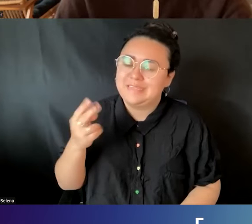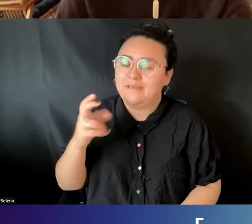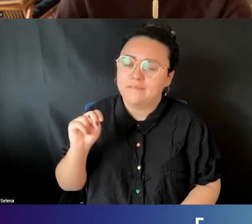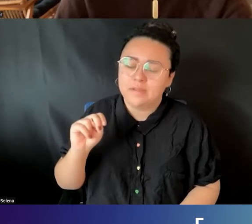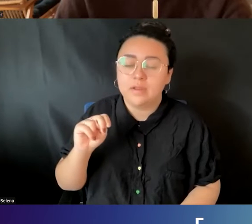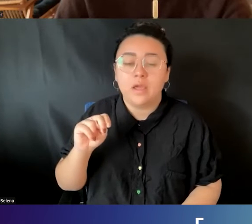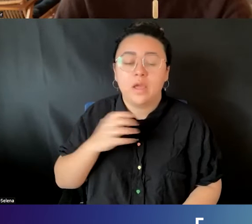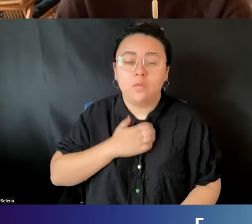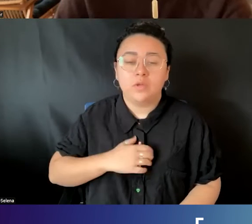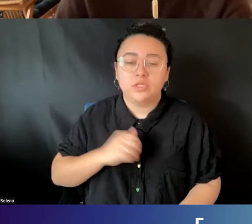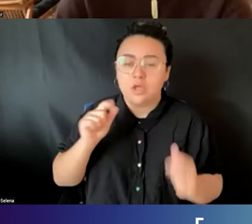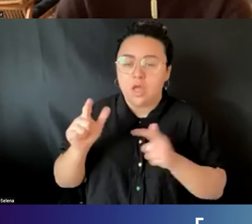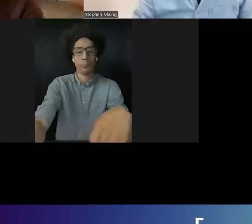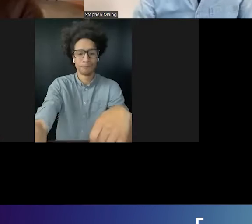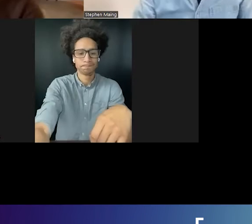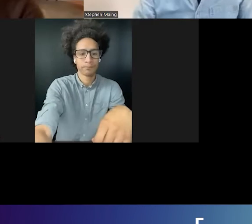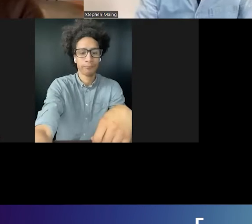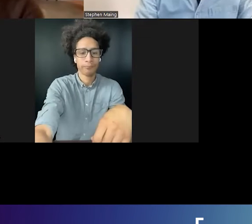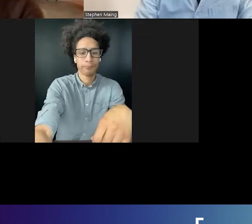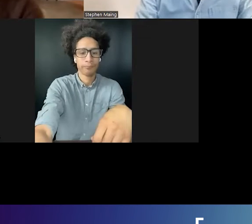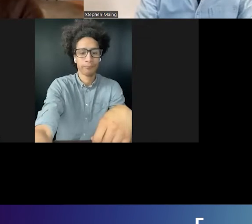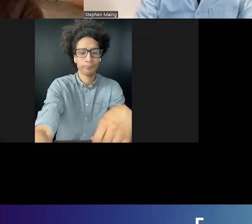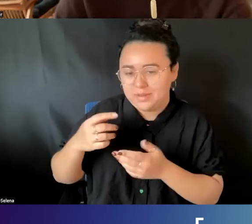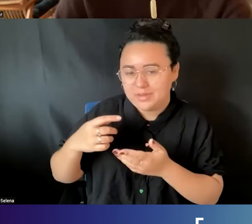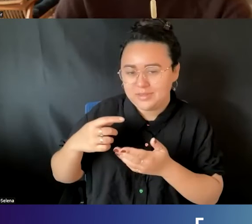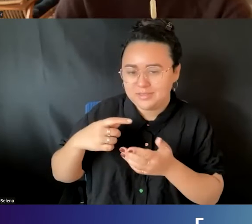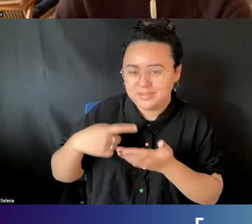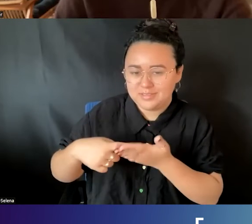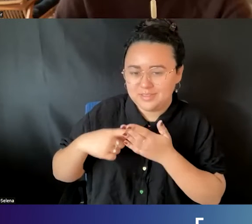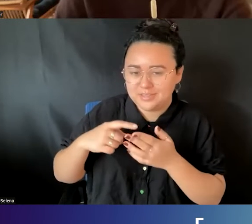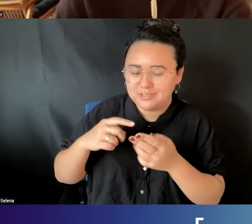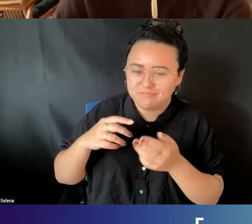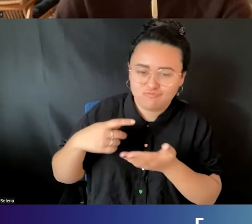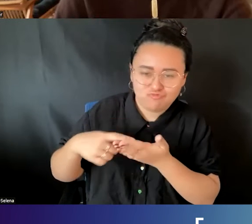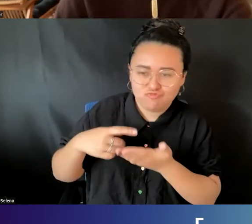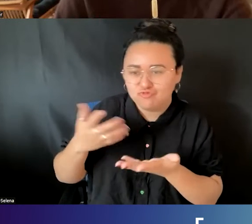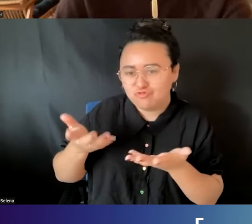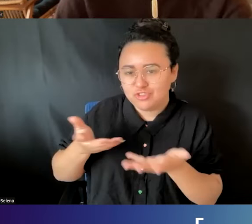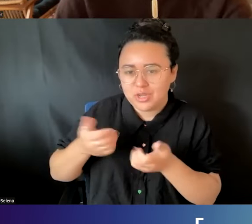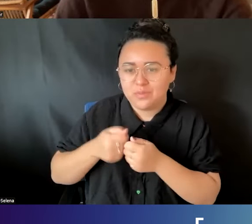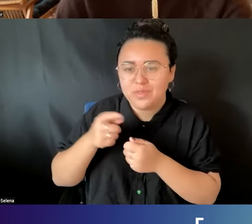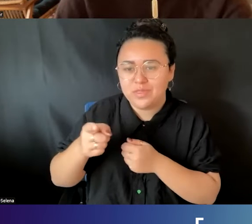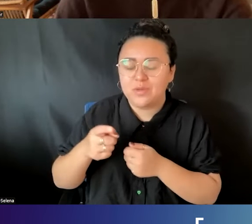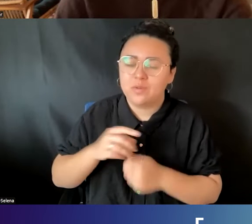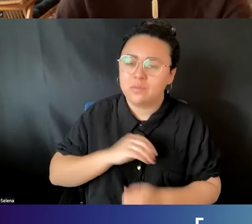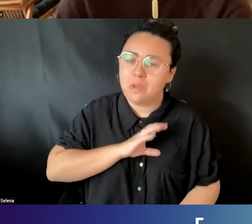pep talk with you before they go into a meeting with that distributor. I appreciate your very both of your